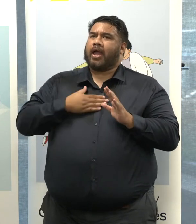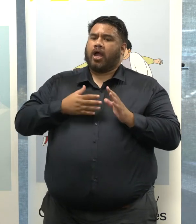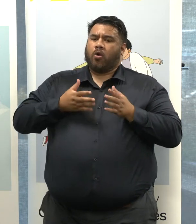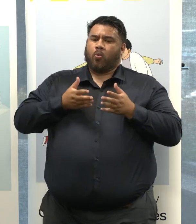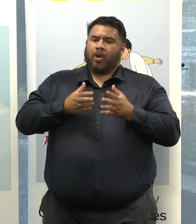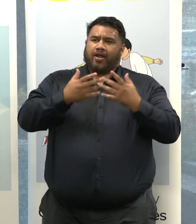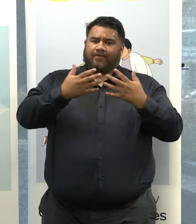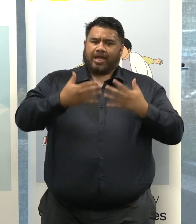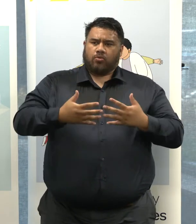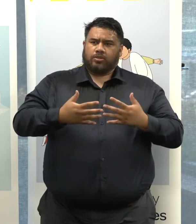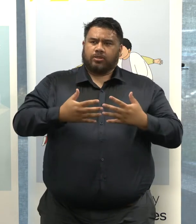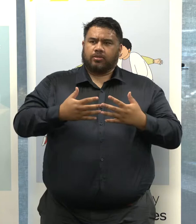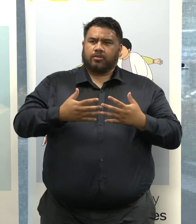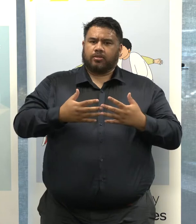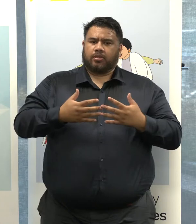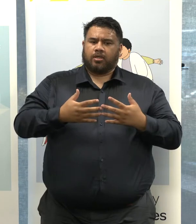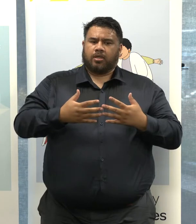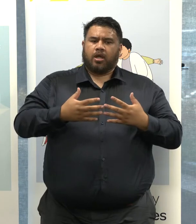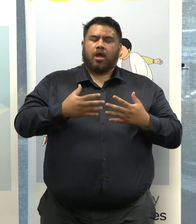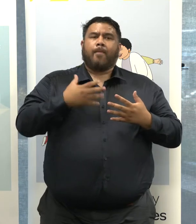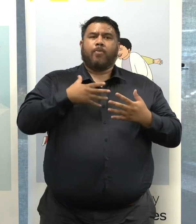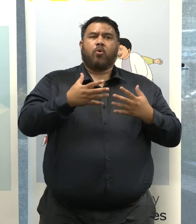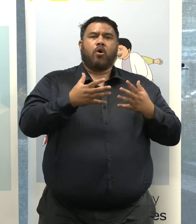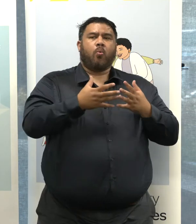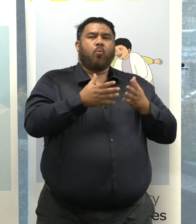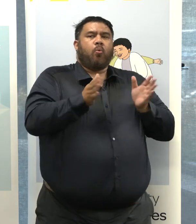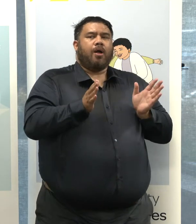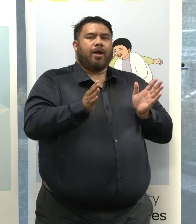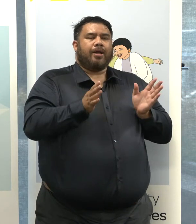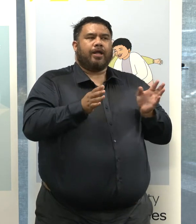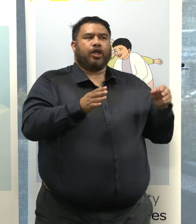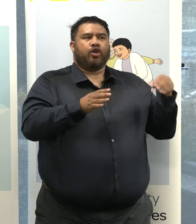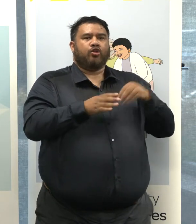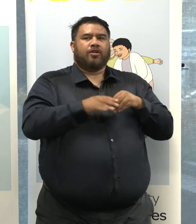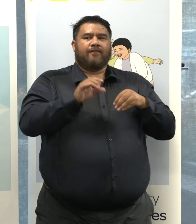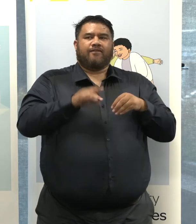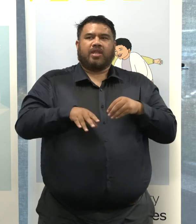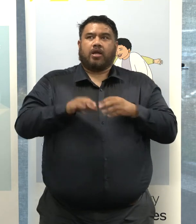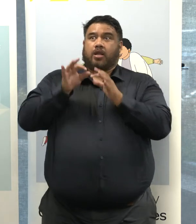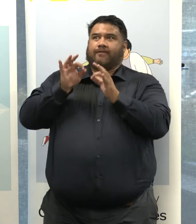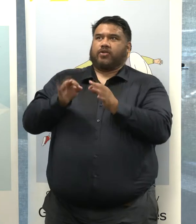reporting deaths to the WHO up until now?